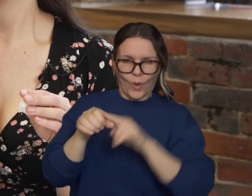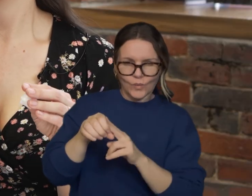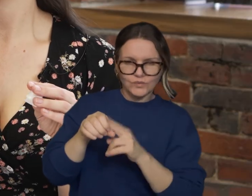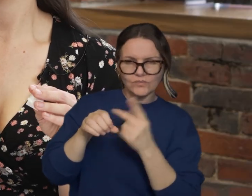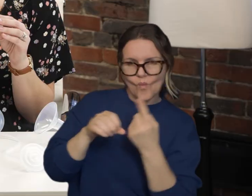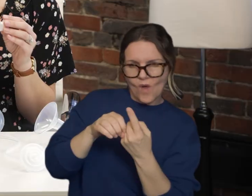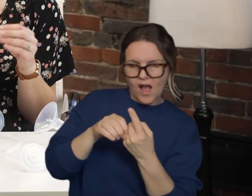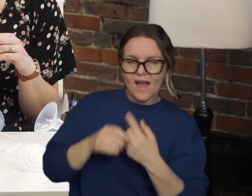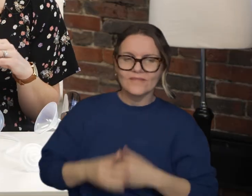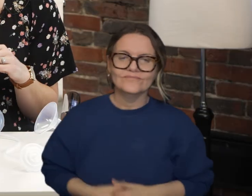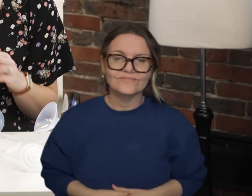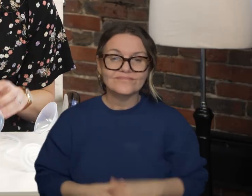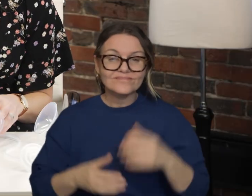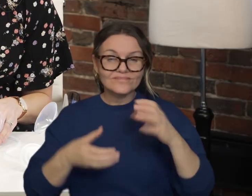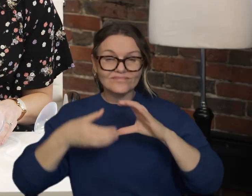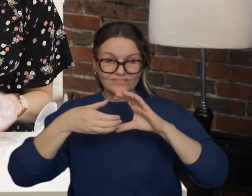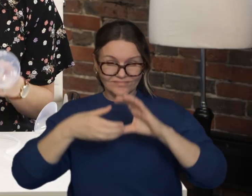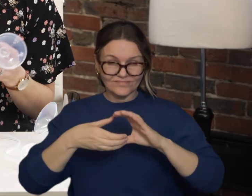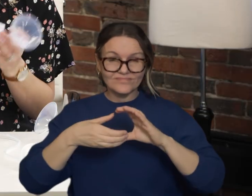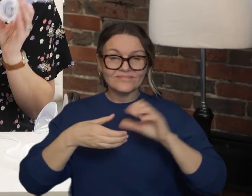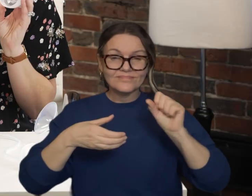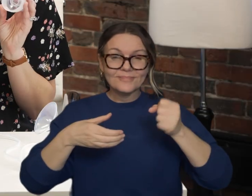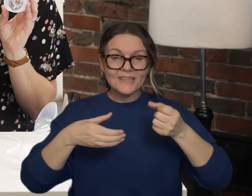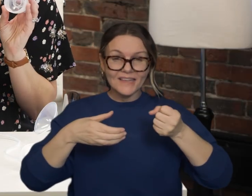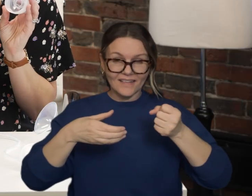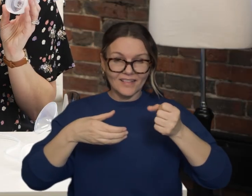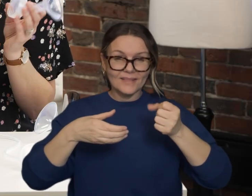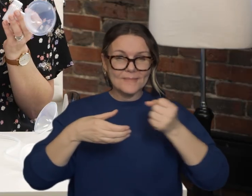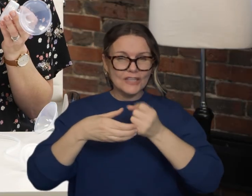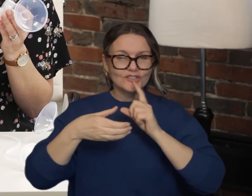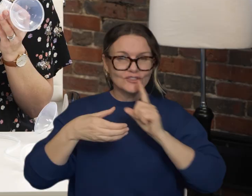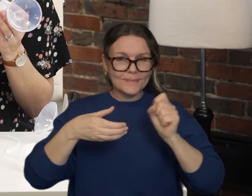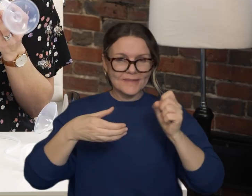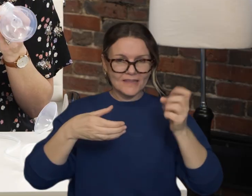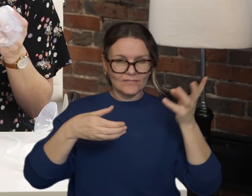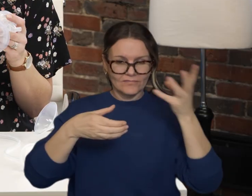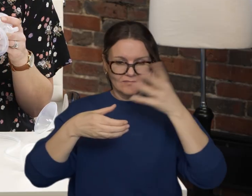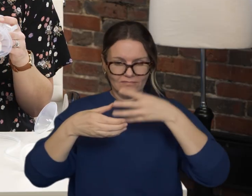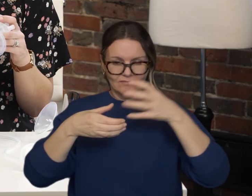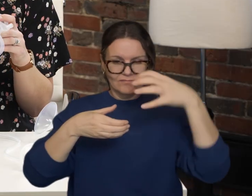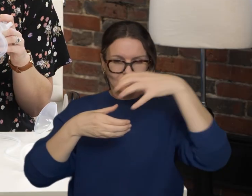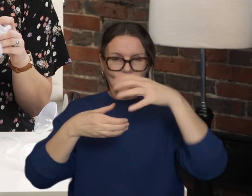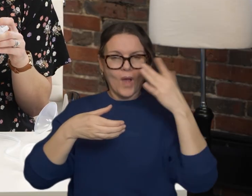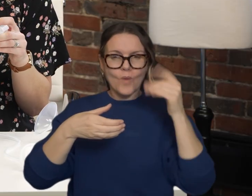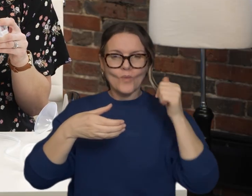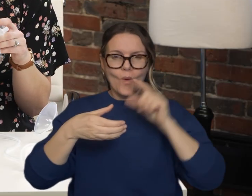back up towards your breast shield so when you are using it you may notice if you go to pump if it's